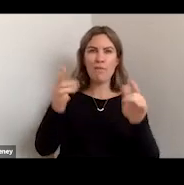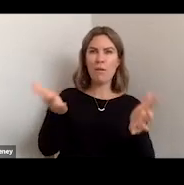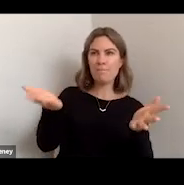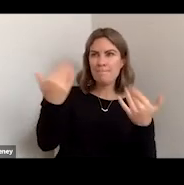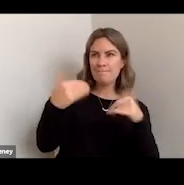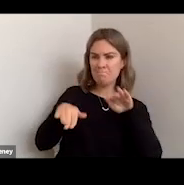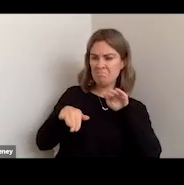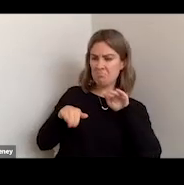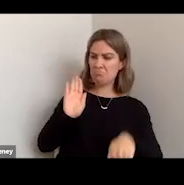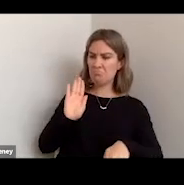If you want to talk to backpackers